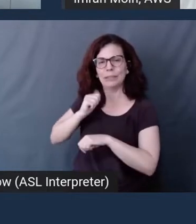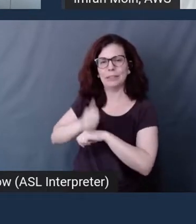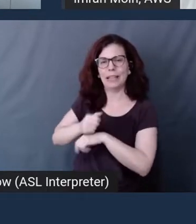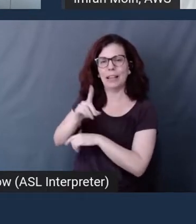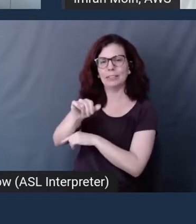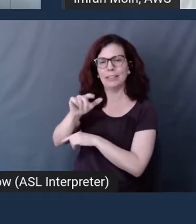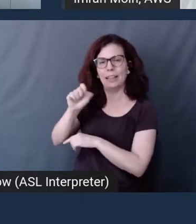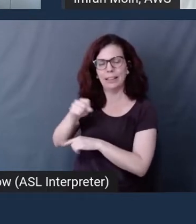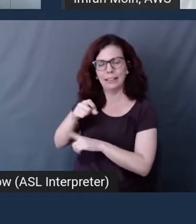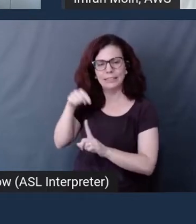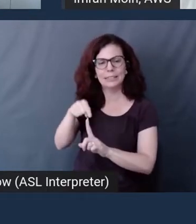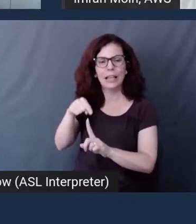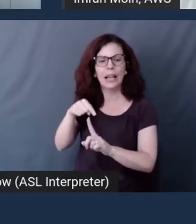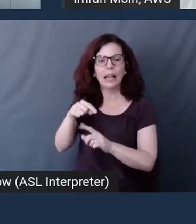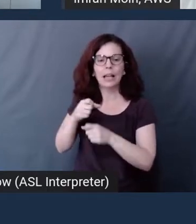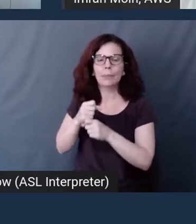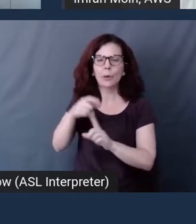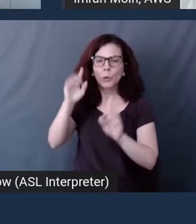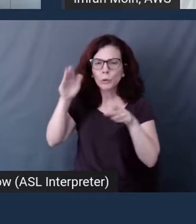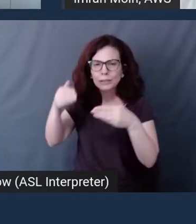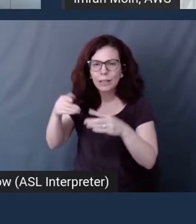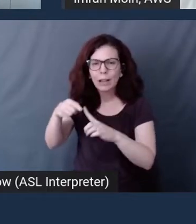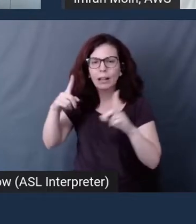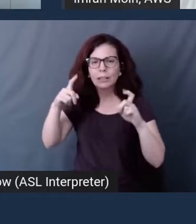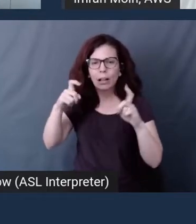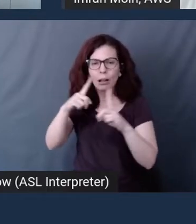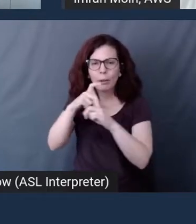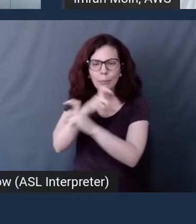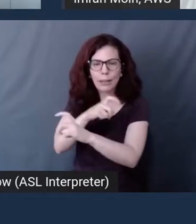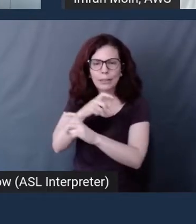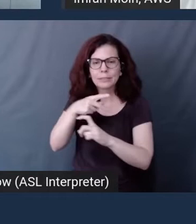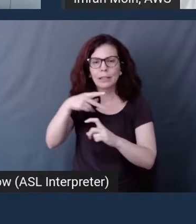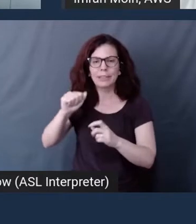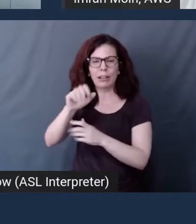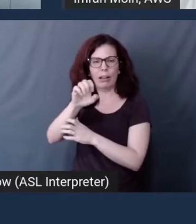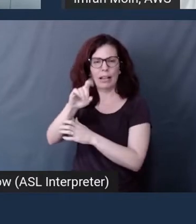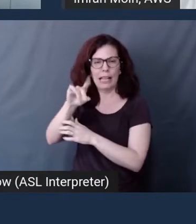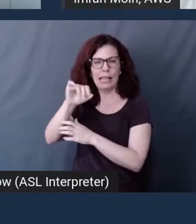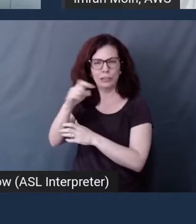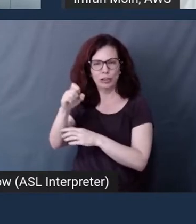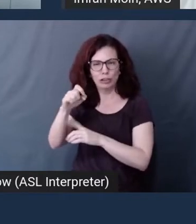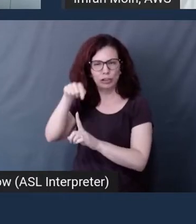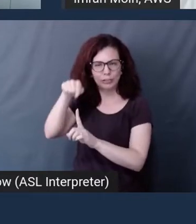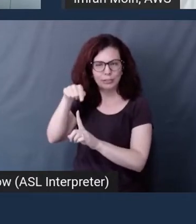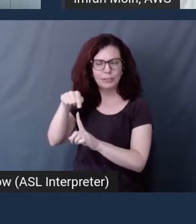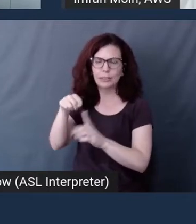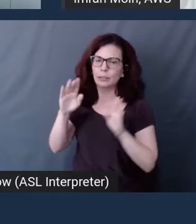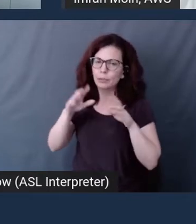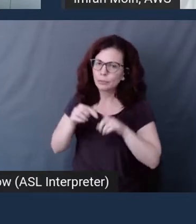on building complex computer vision at the edge, kind of an application, especially focused more on Panorama.